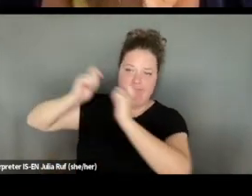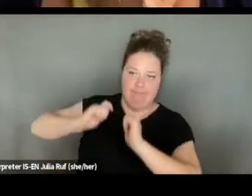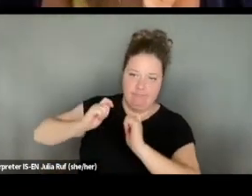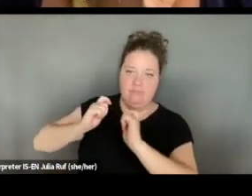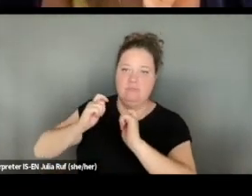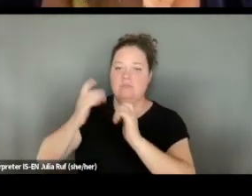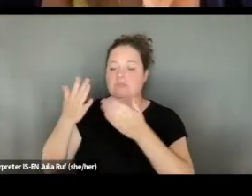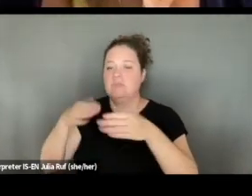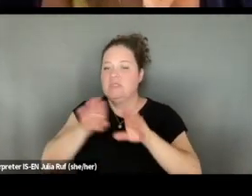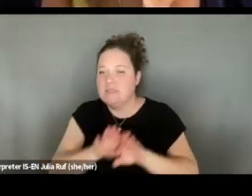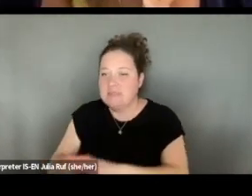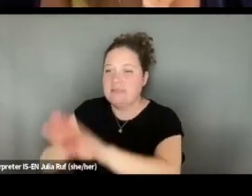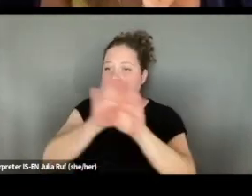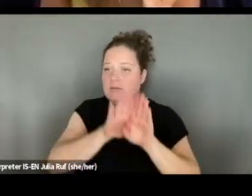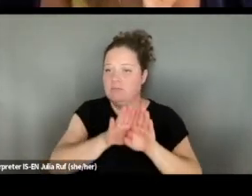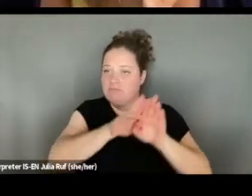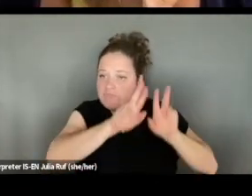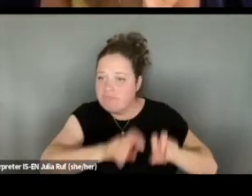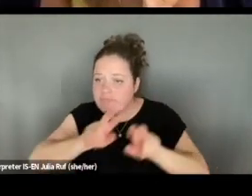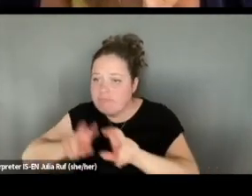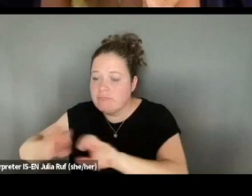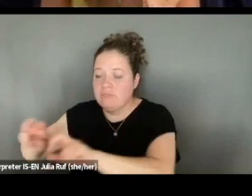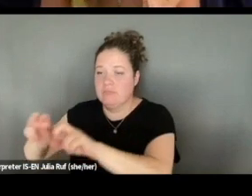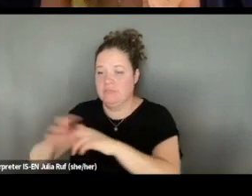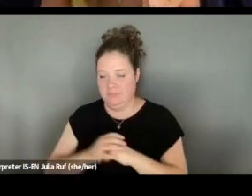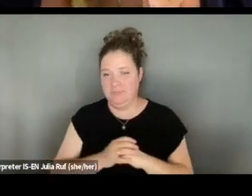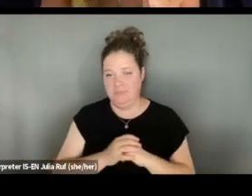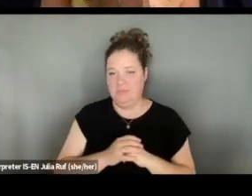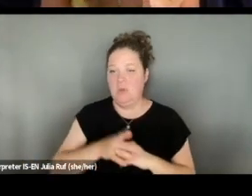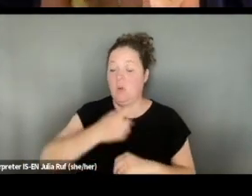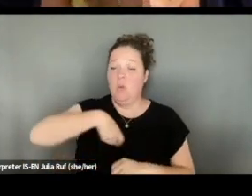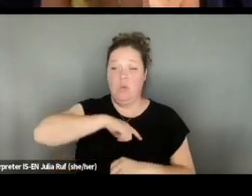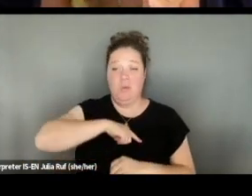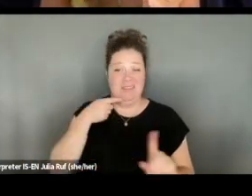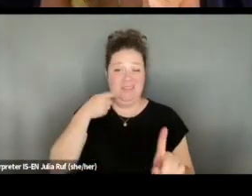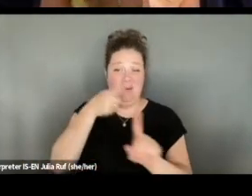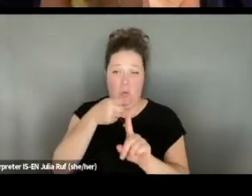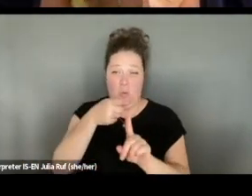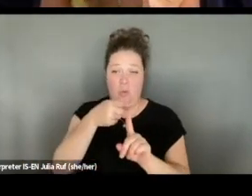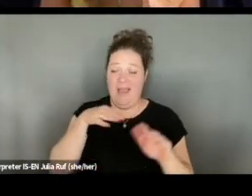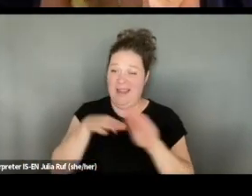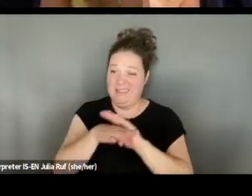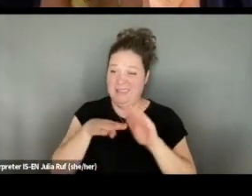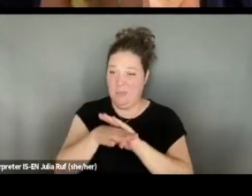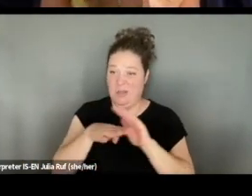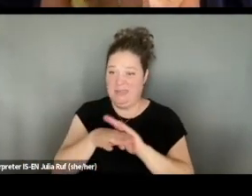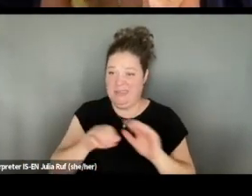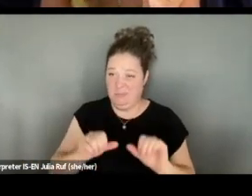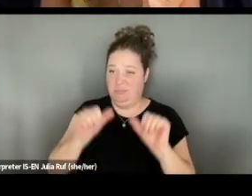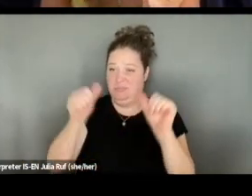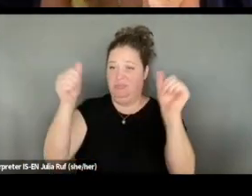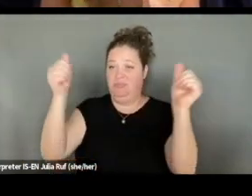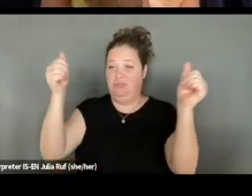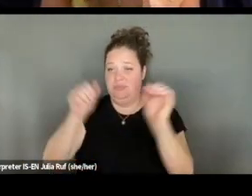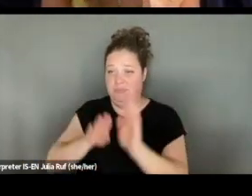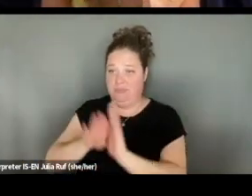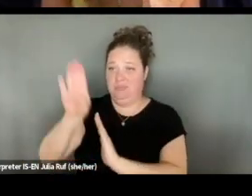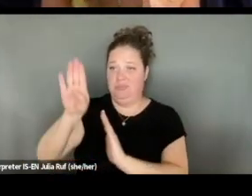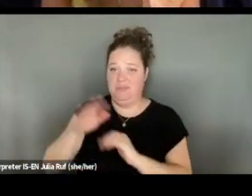very high and low and at all levels trying to improve accessibility as much as we can.